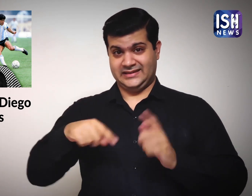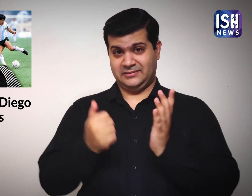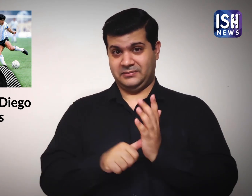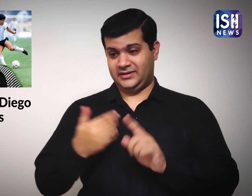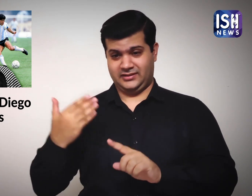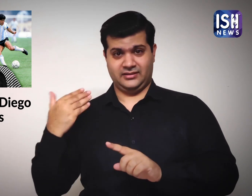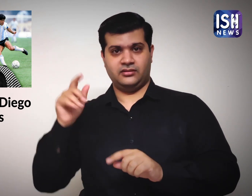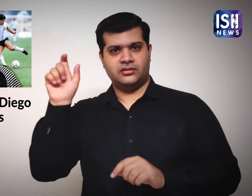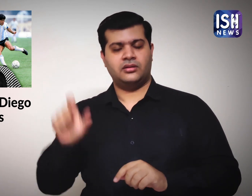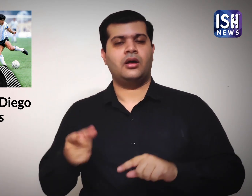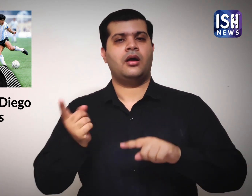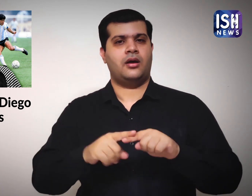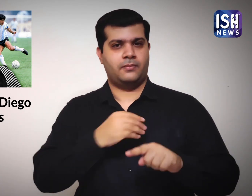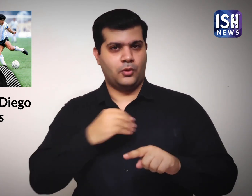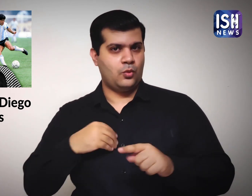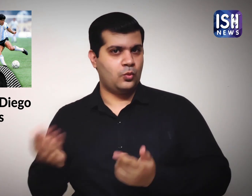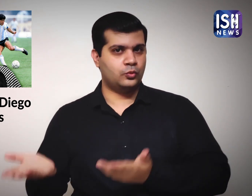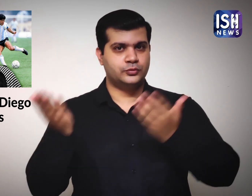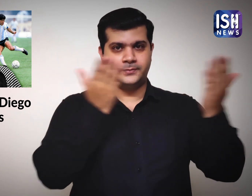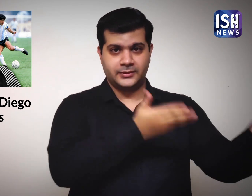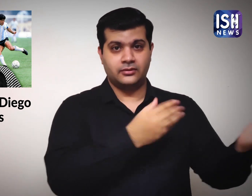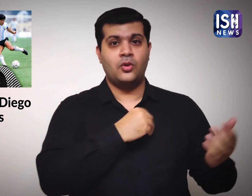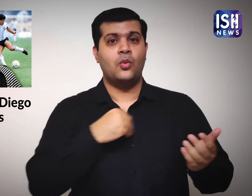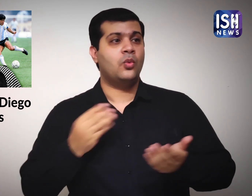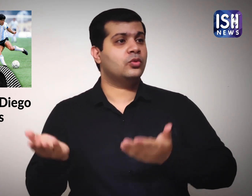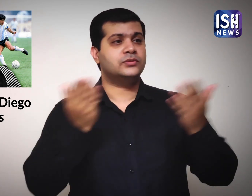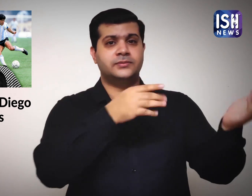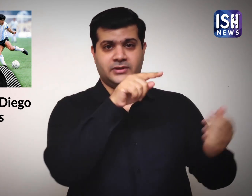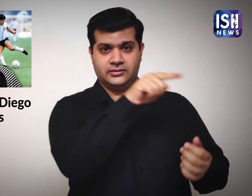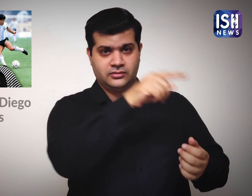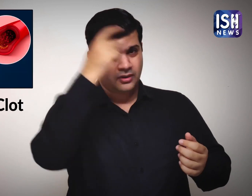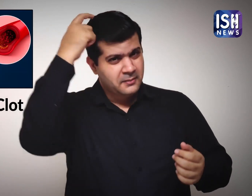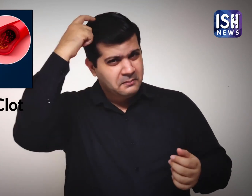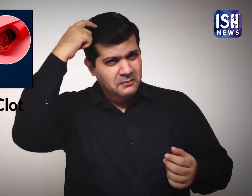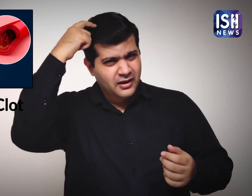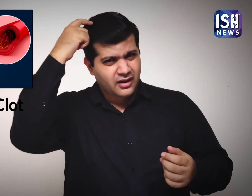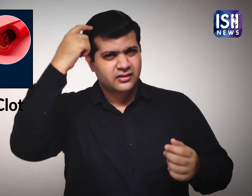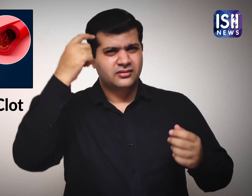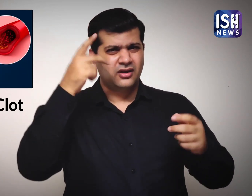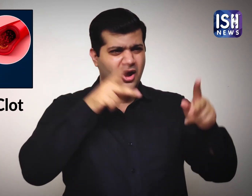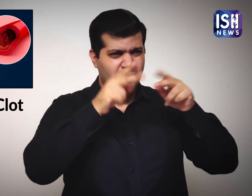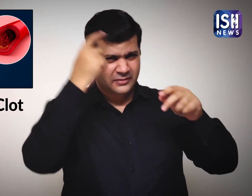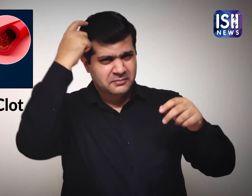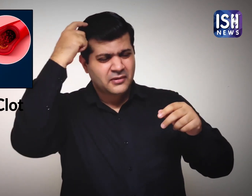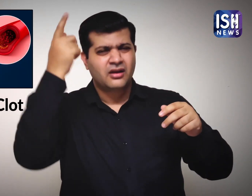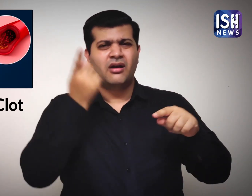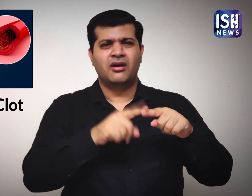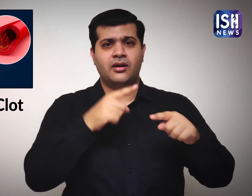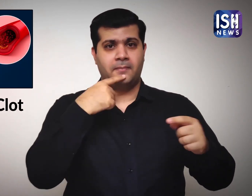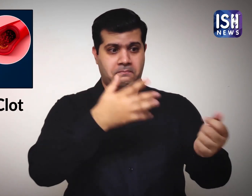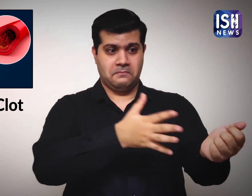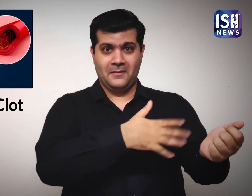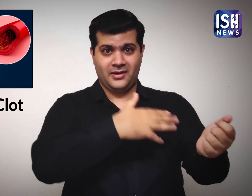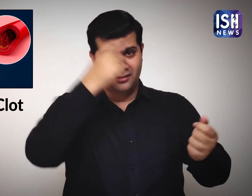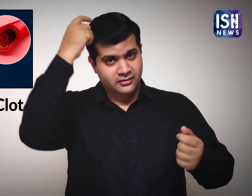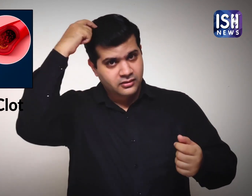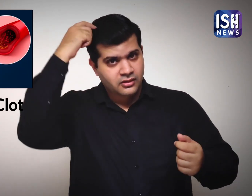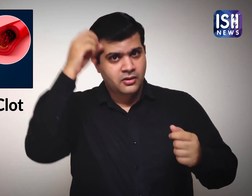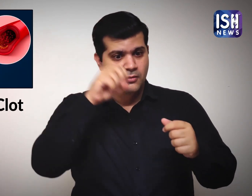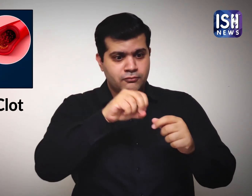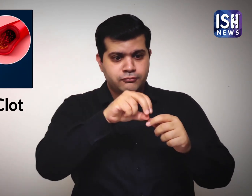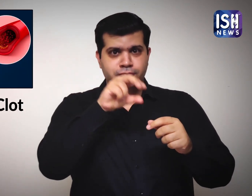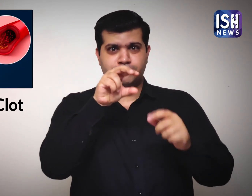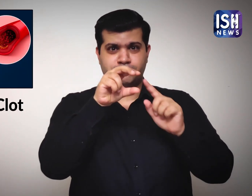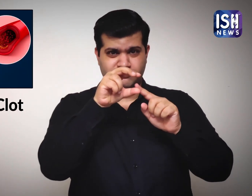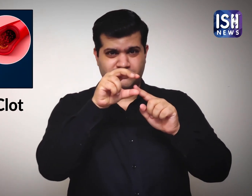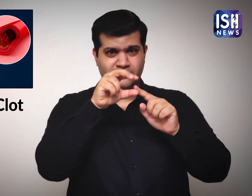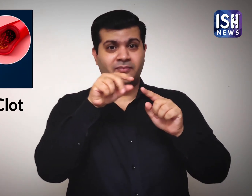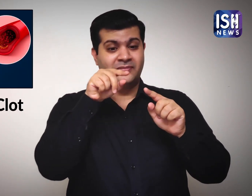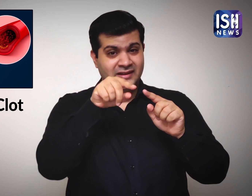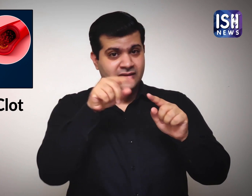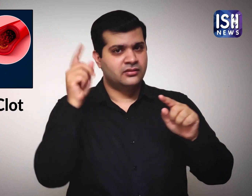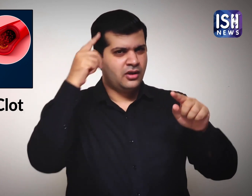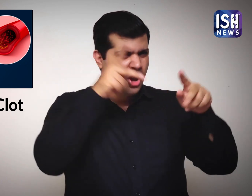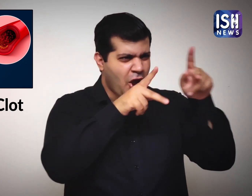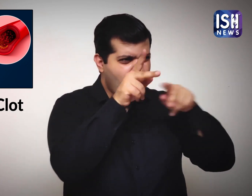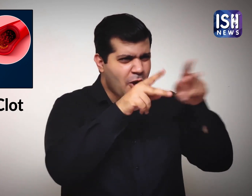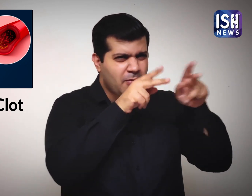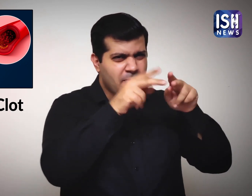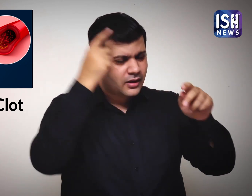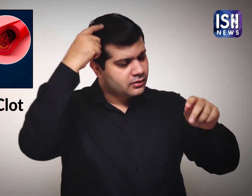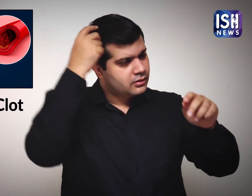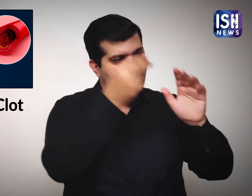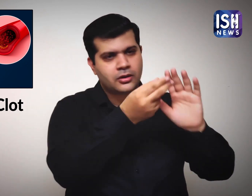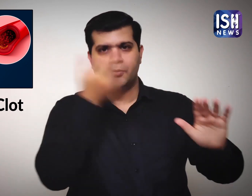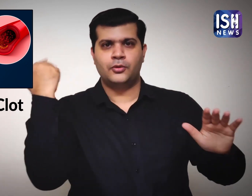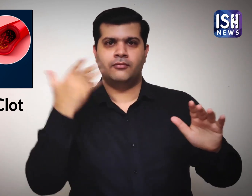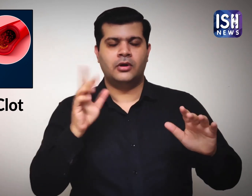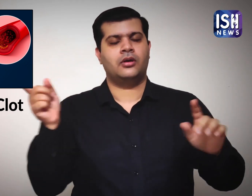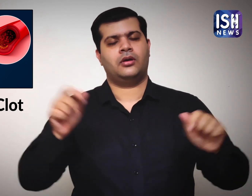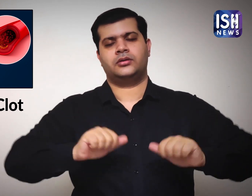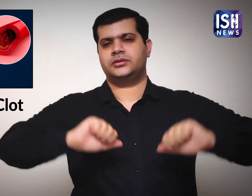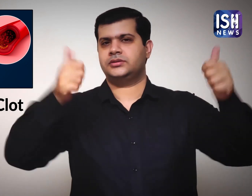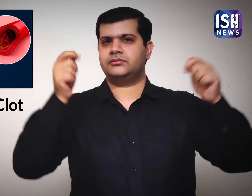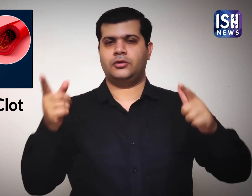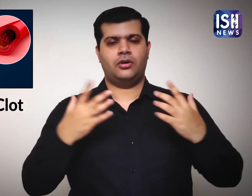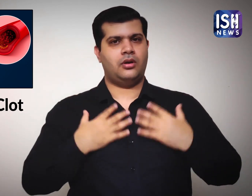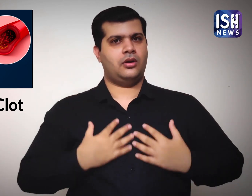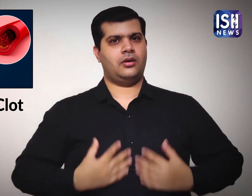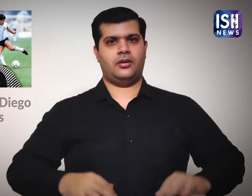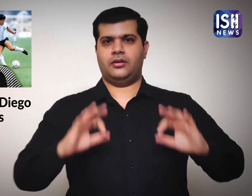had successful surgery on a brain blood clot earlier this month.